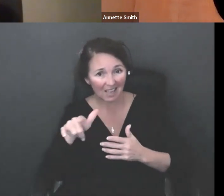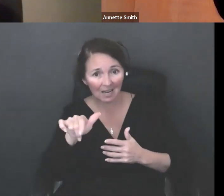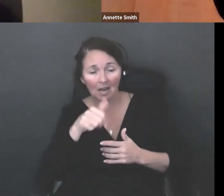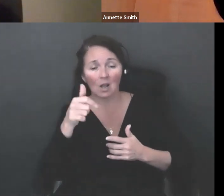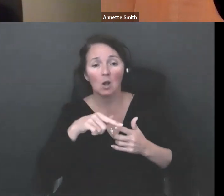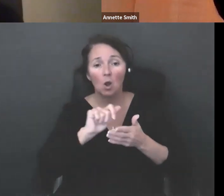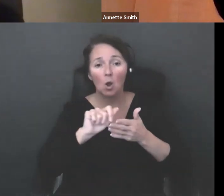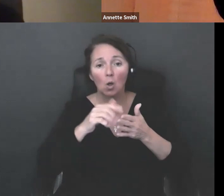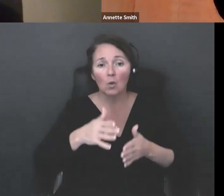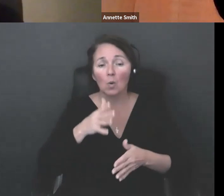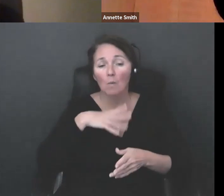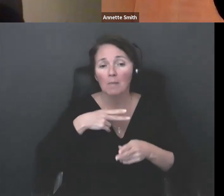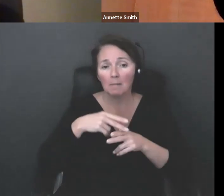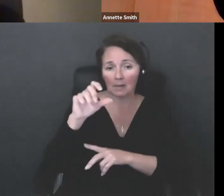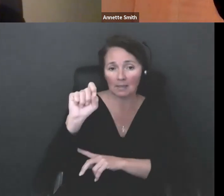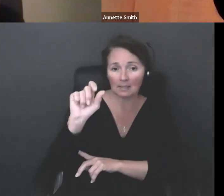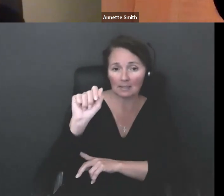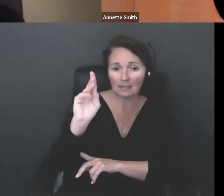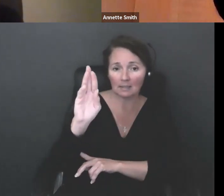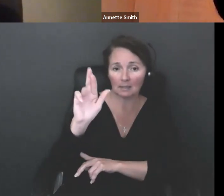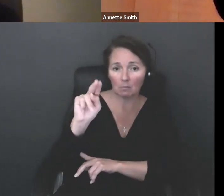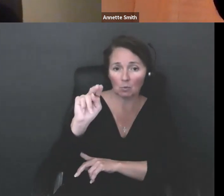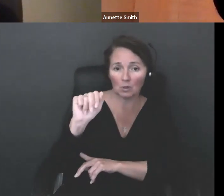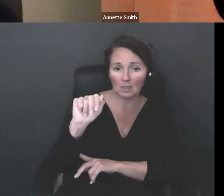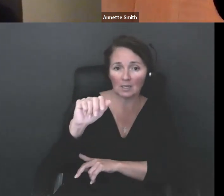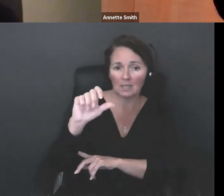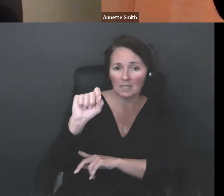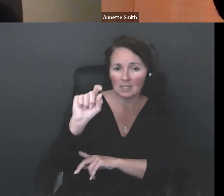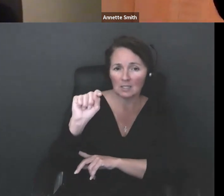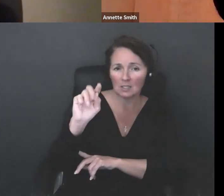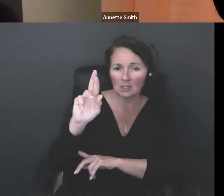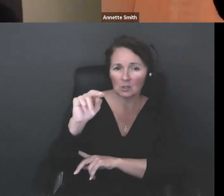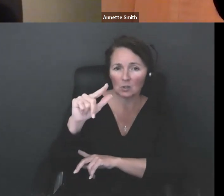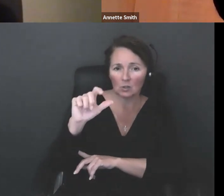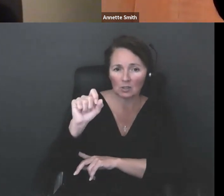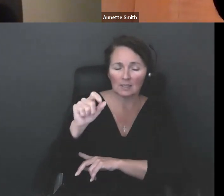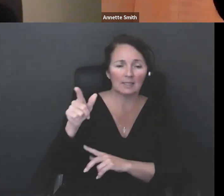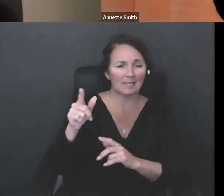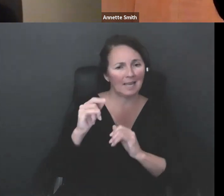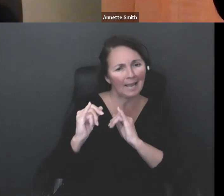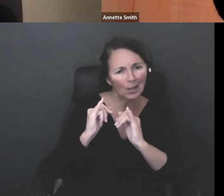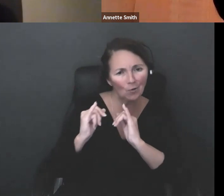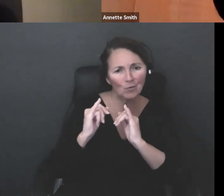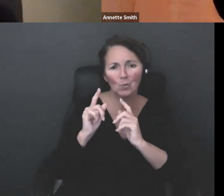that is something that you might not prefer, I think the author, Sabrina